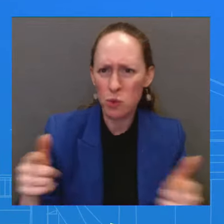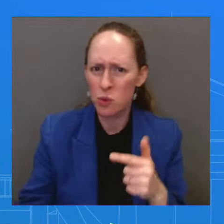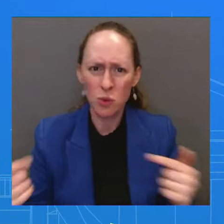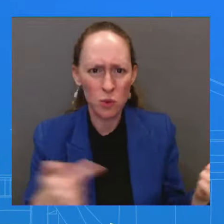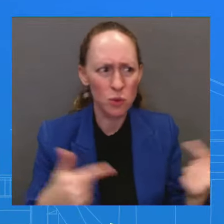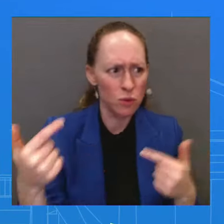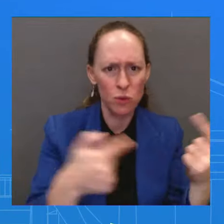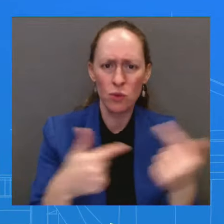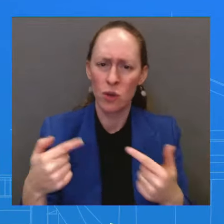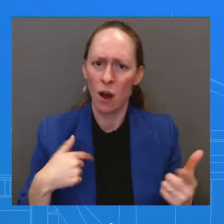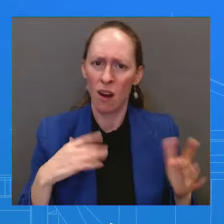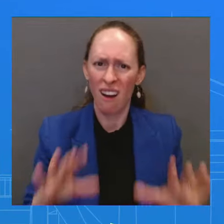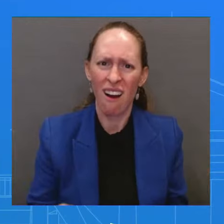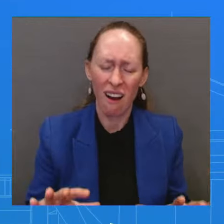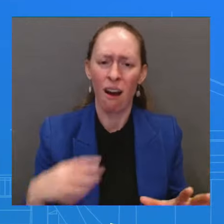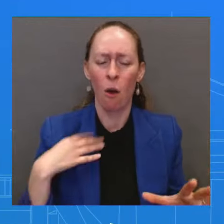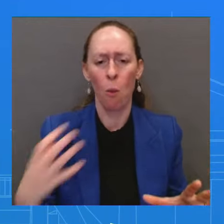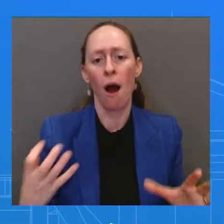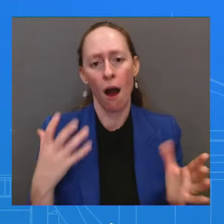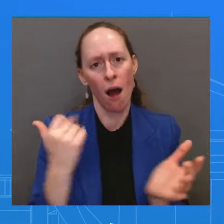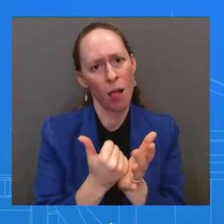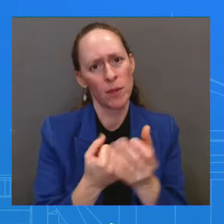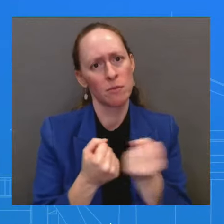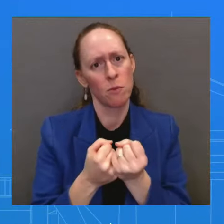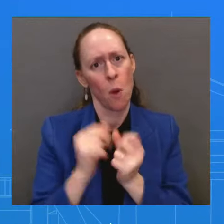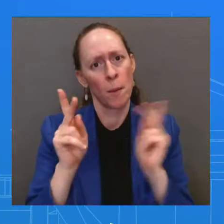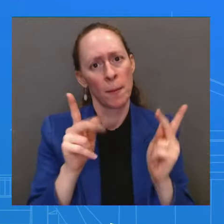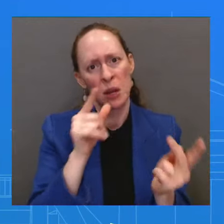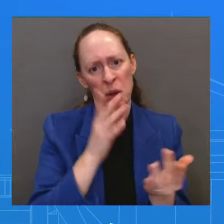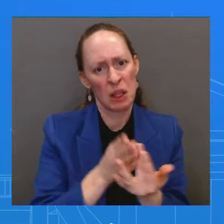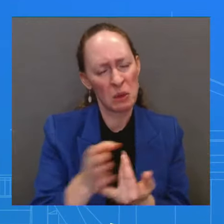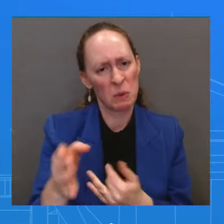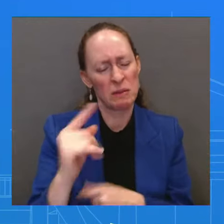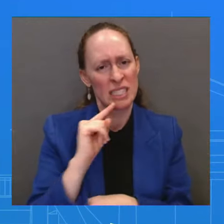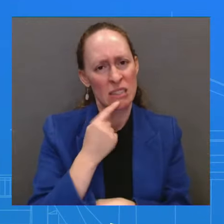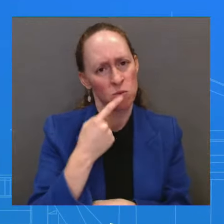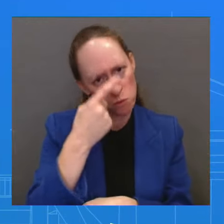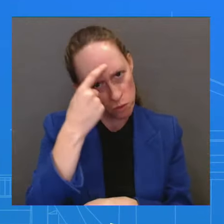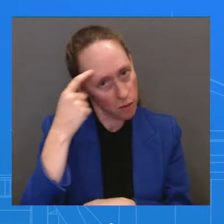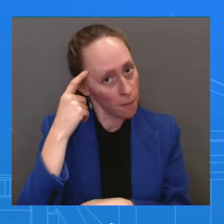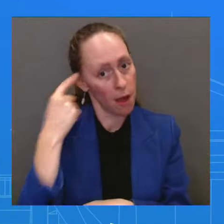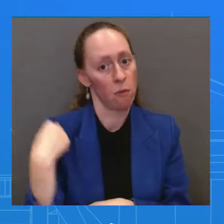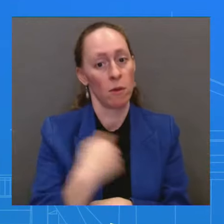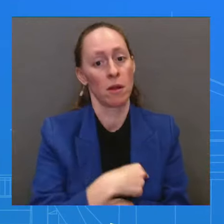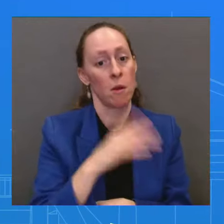who are impacted by the shootings. And we're going to do that. And certainly, that is one of --